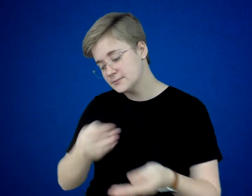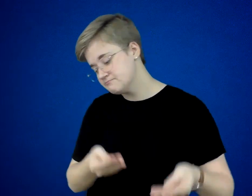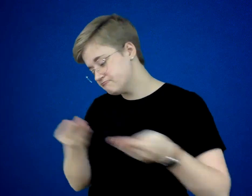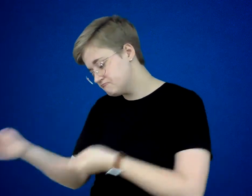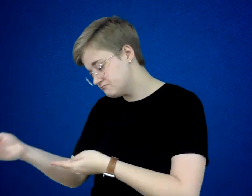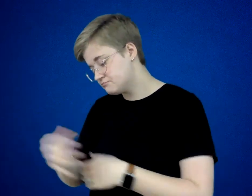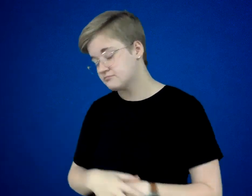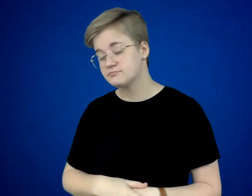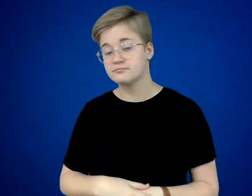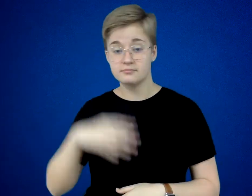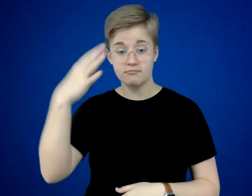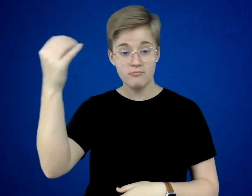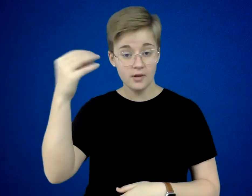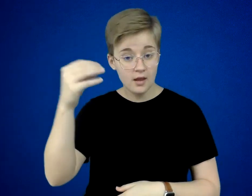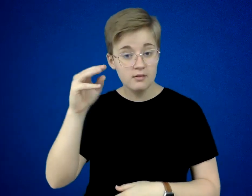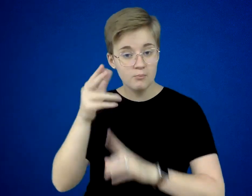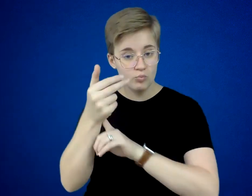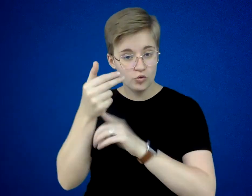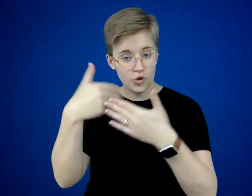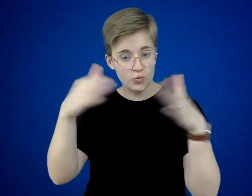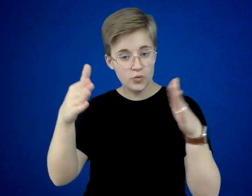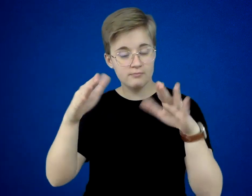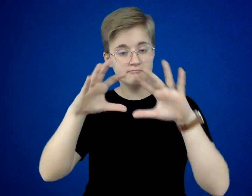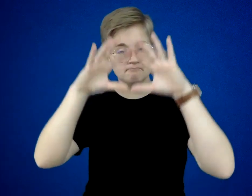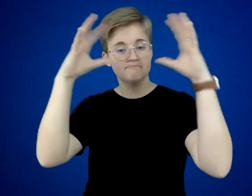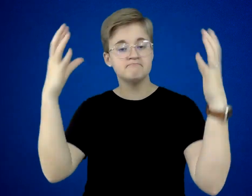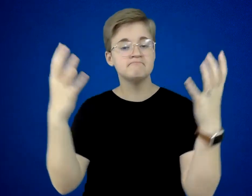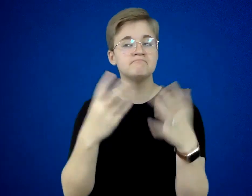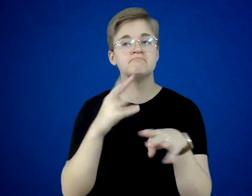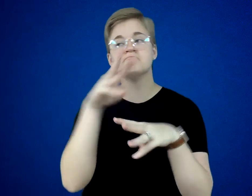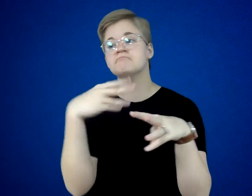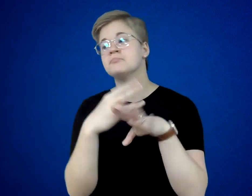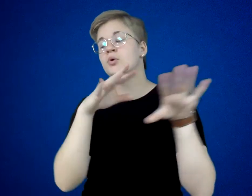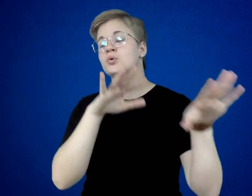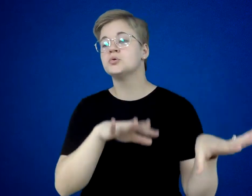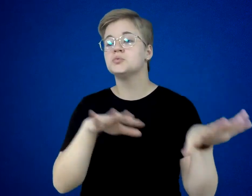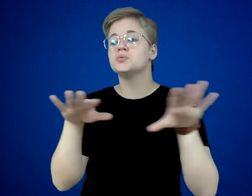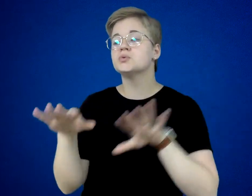Outside the motel room, the world creaked and sighed. The rain started in again,